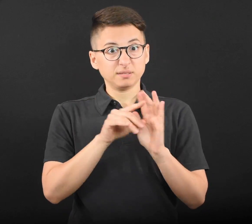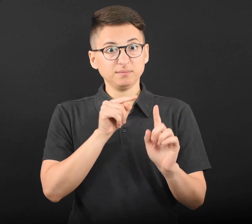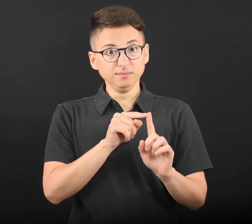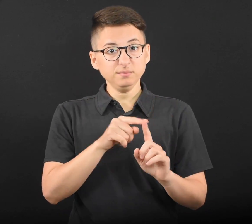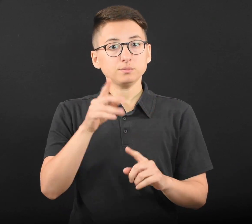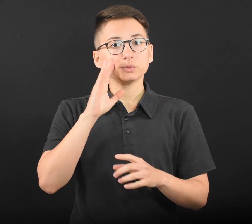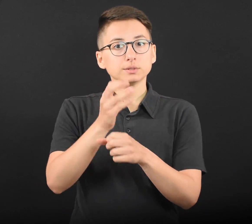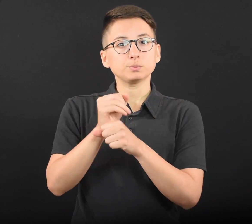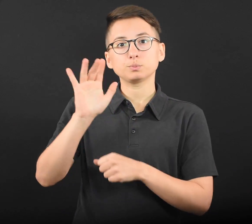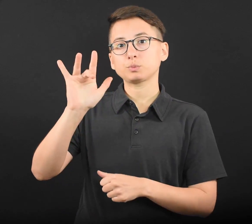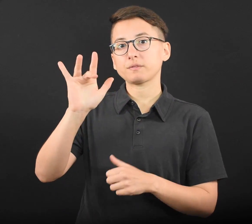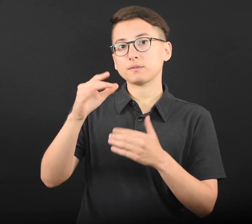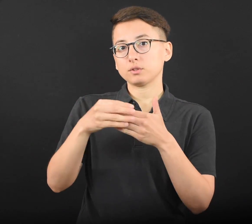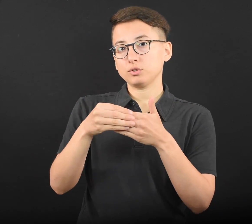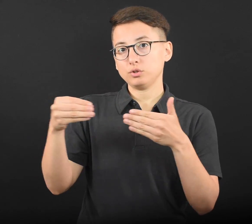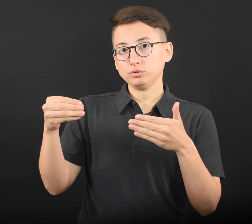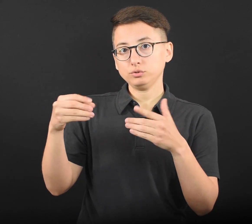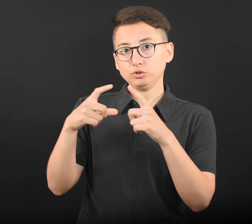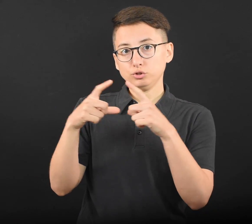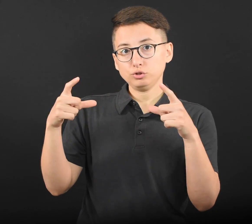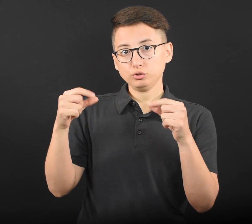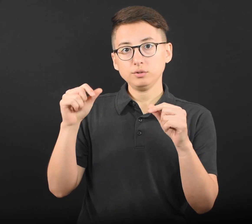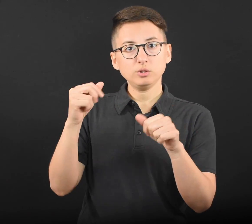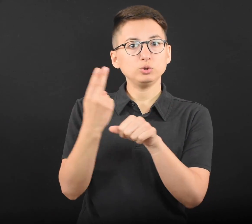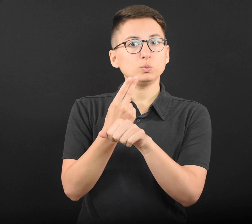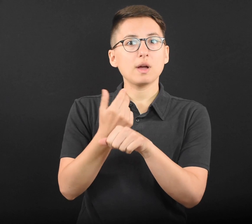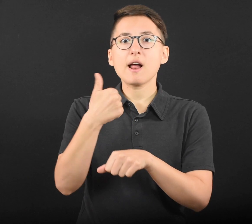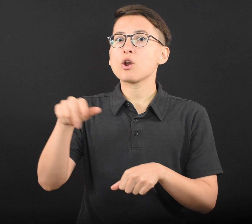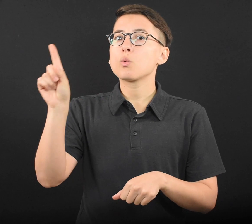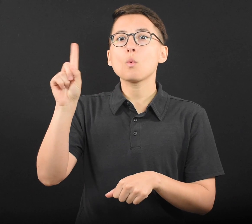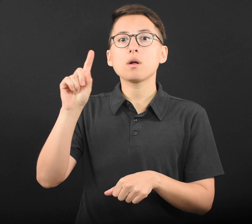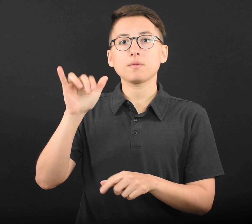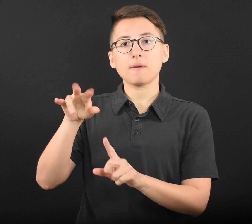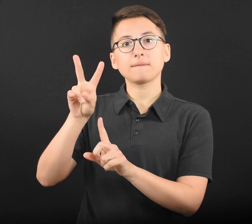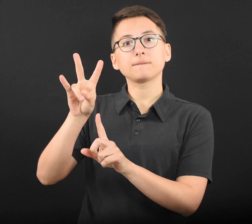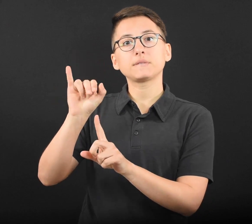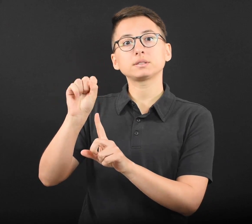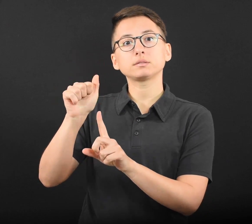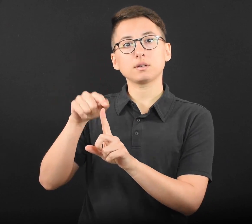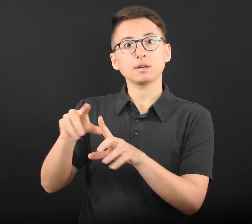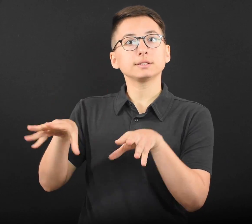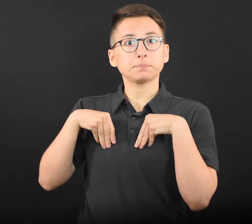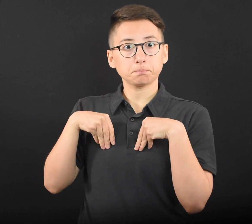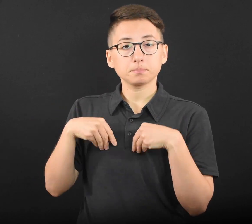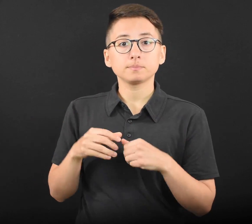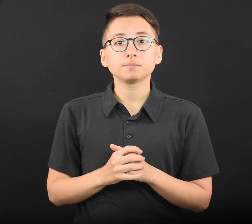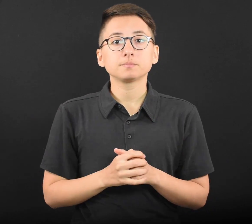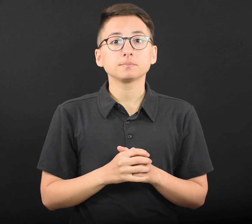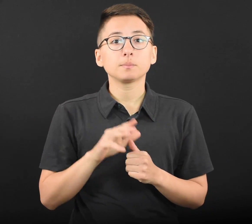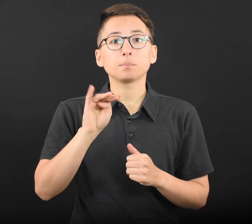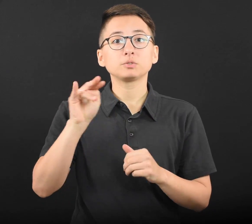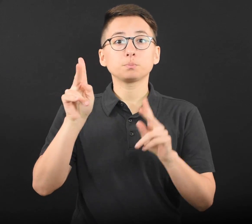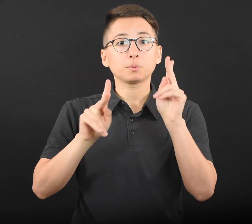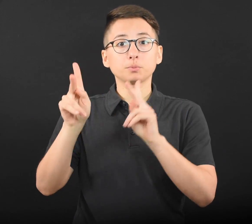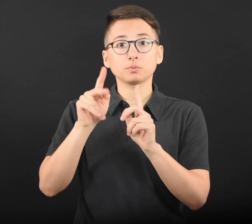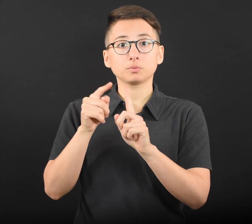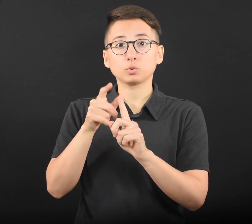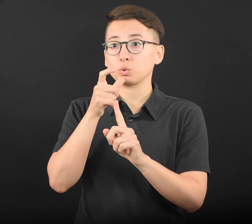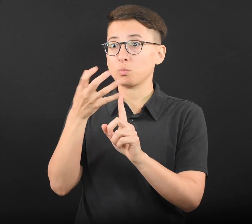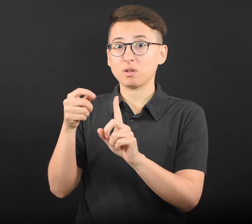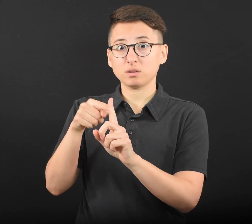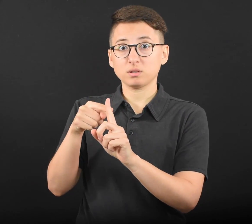Visa Card to be used anywhere Visa is accepted. Minnesotans will receive the cards by mail or